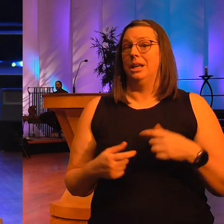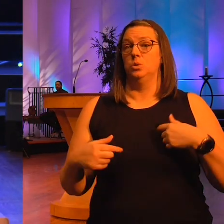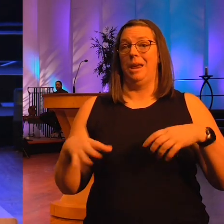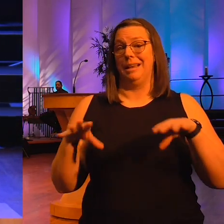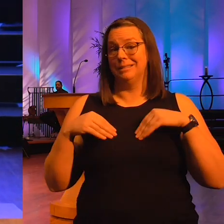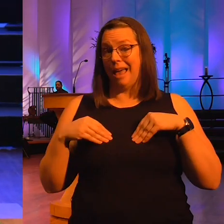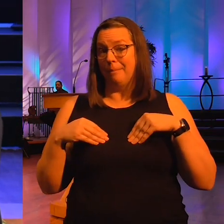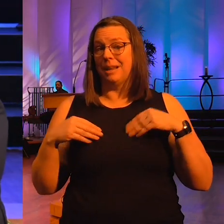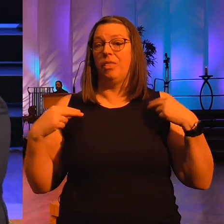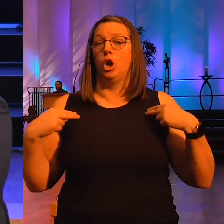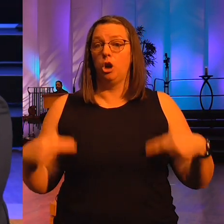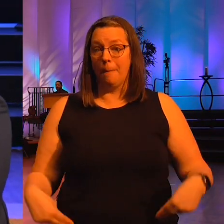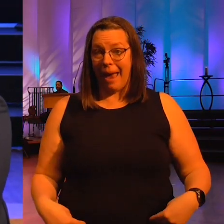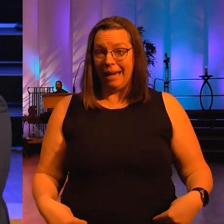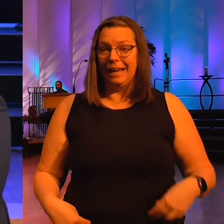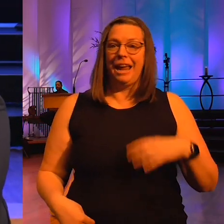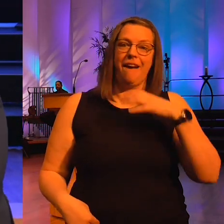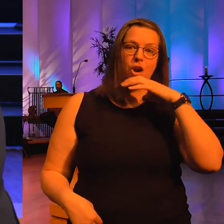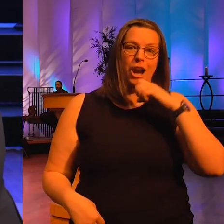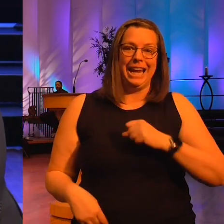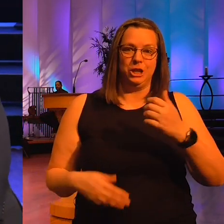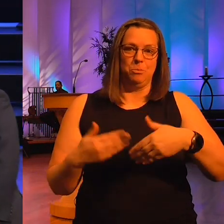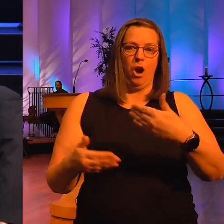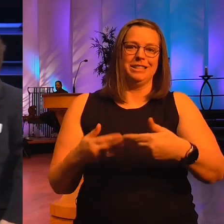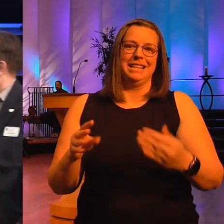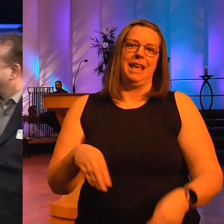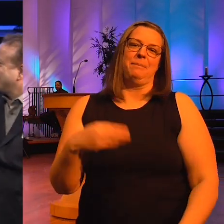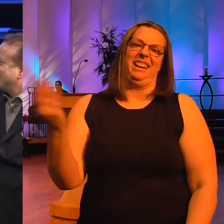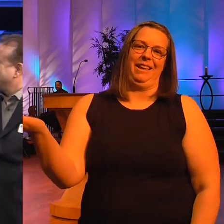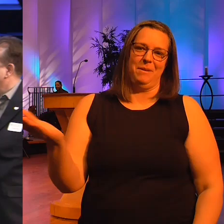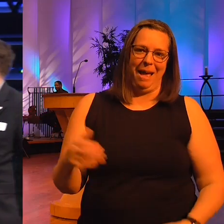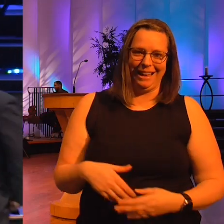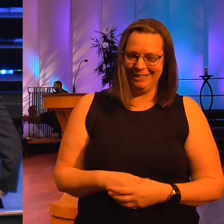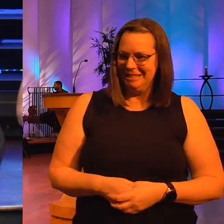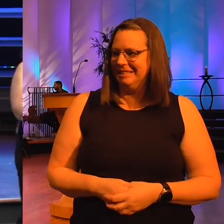aging process I'll give it back to thank you Mark and what a wonderful example of when we